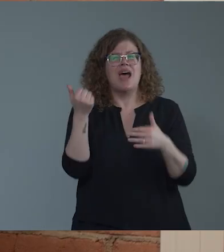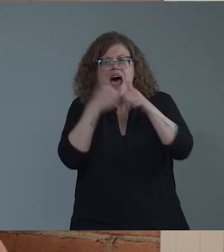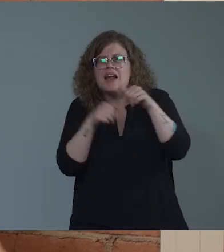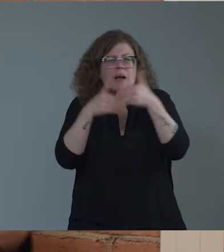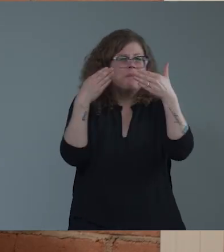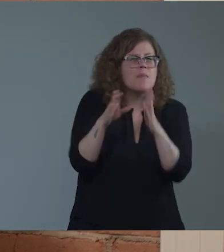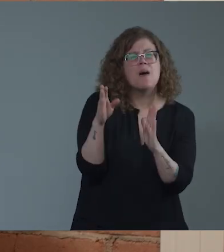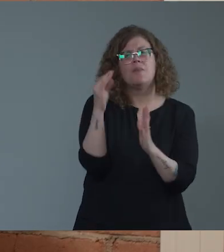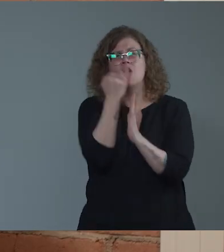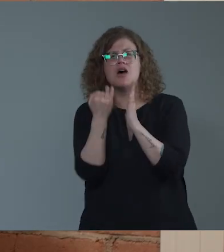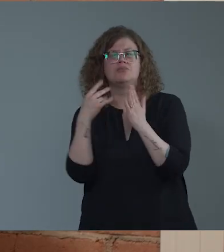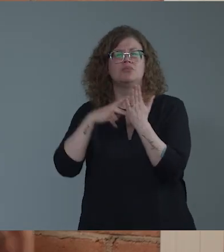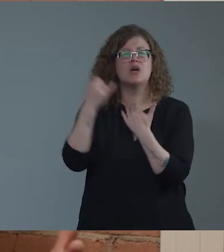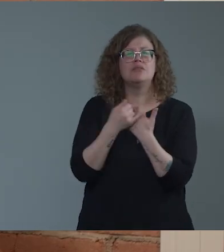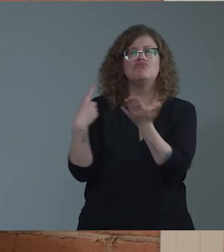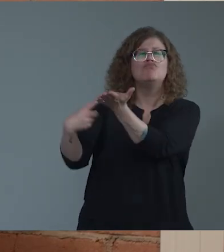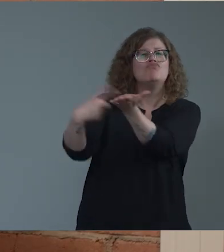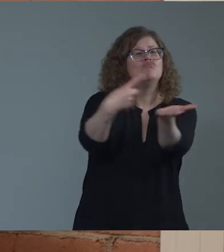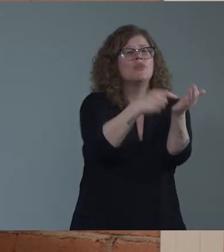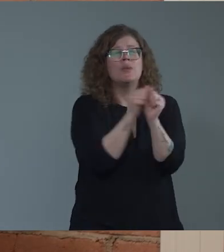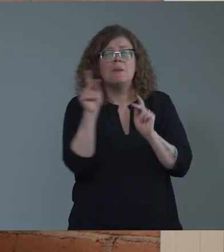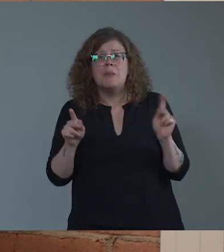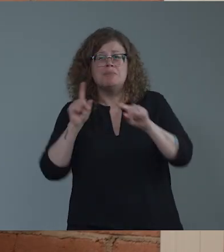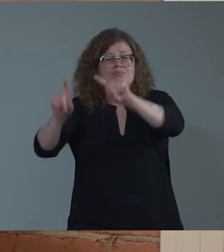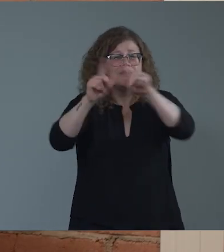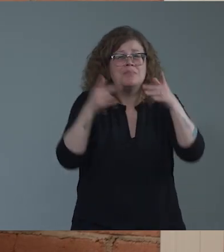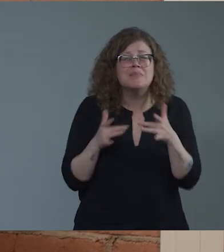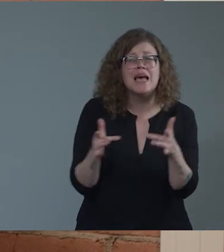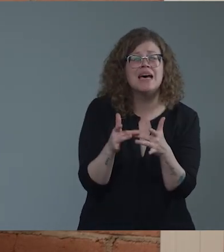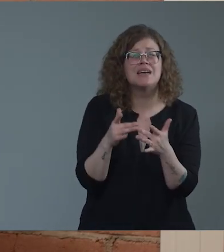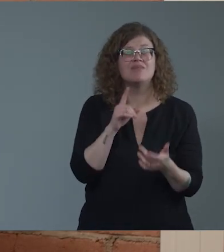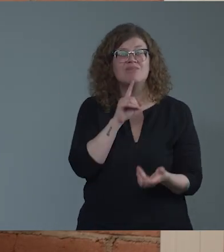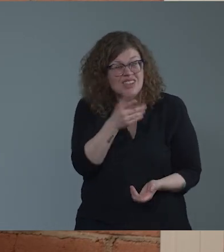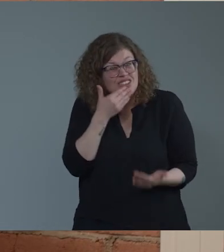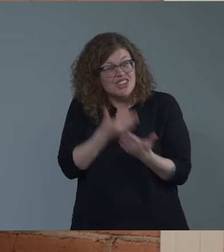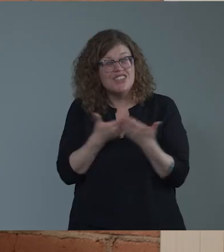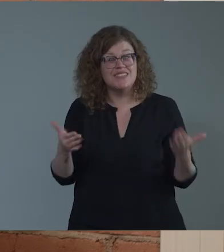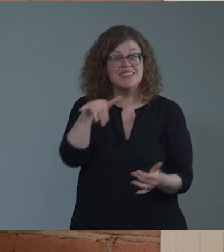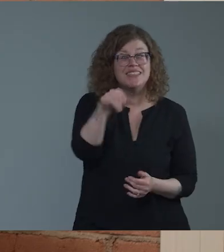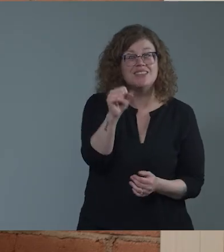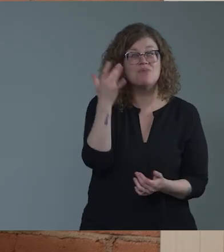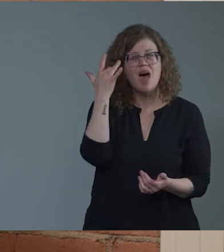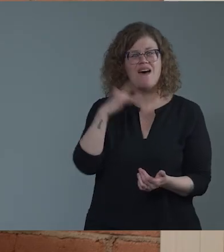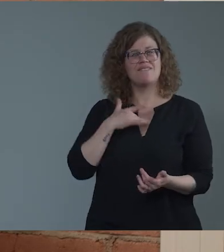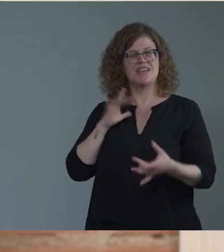who really help support the process of public art in cities. But why would cities want to invest in public art? What's the importance of that?